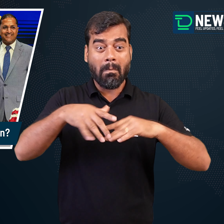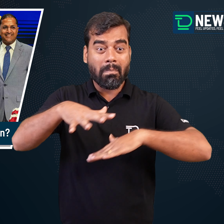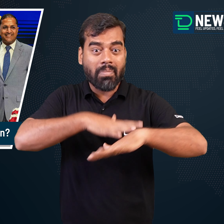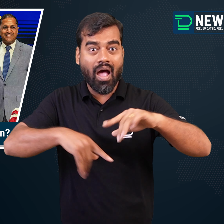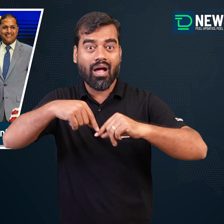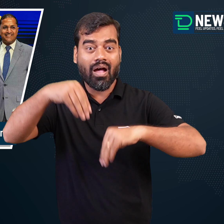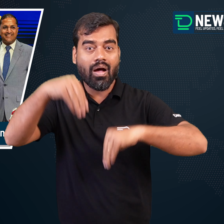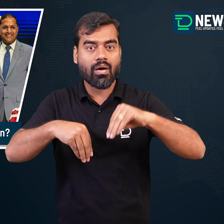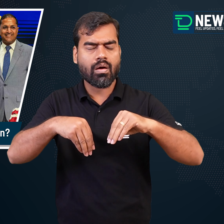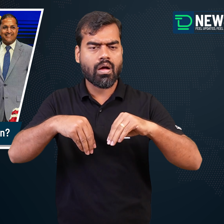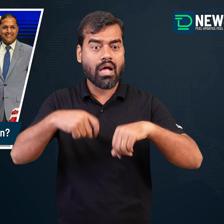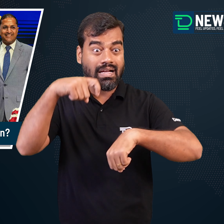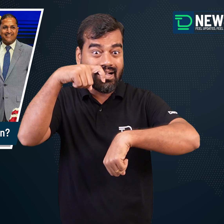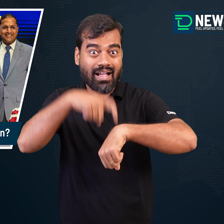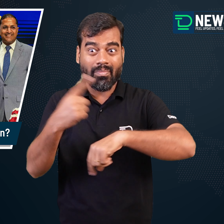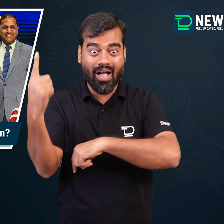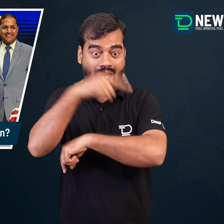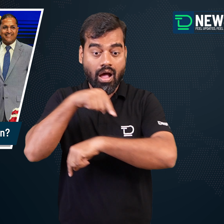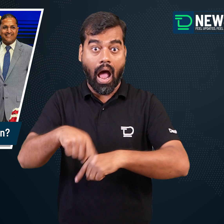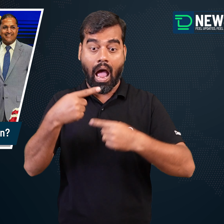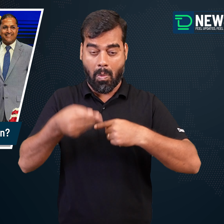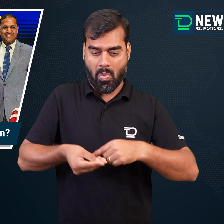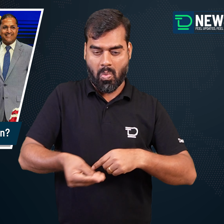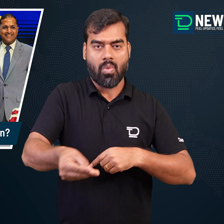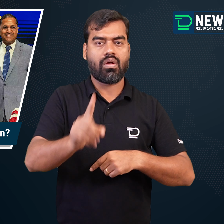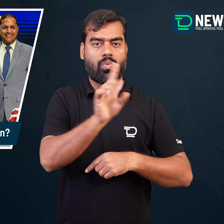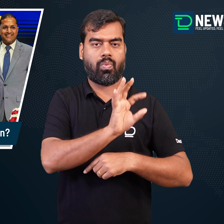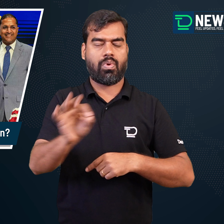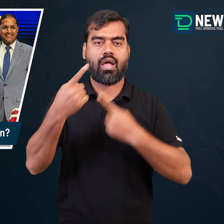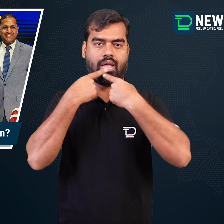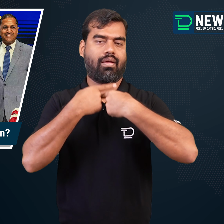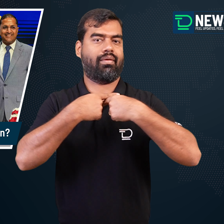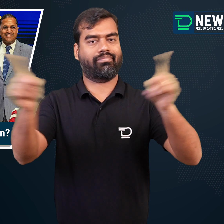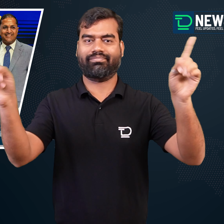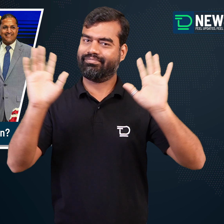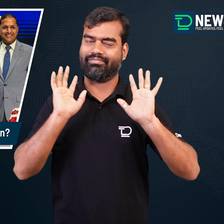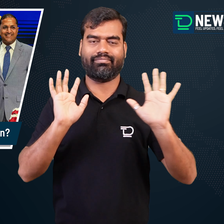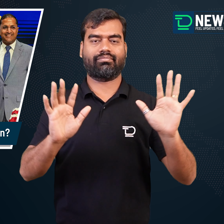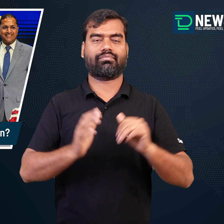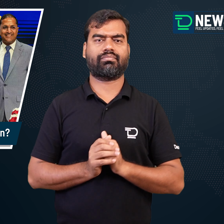All were waiting for the election day to be announced this week.